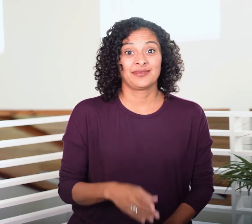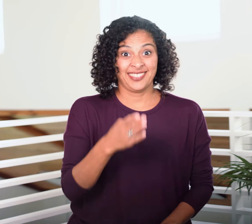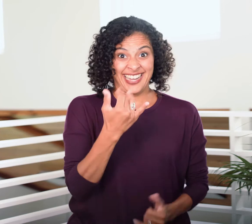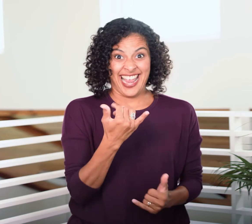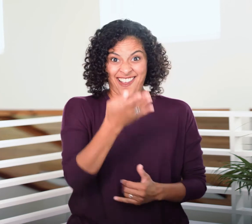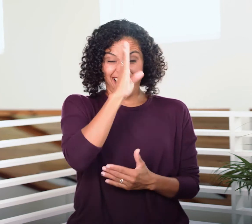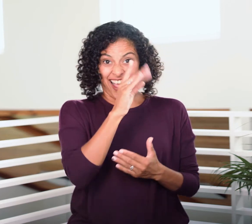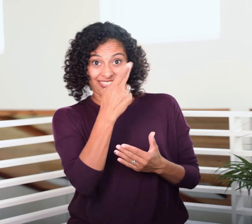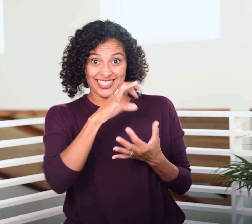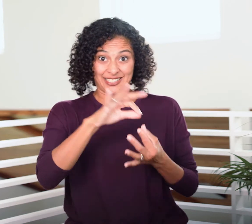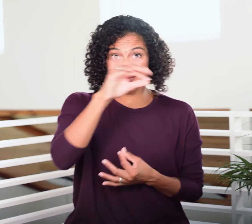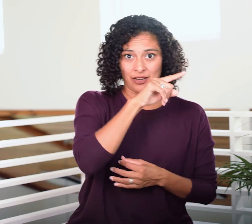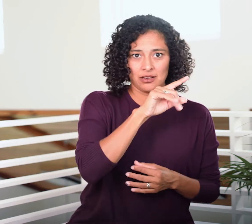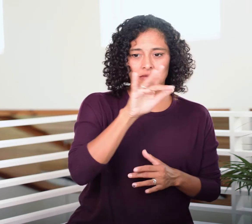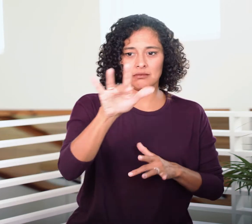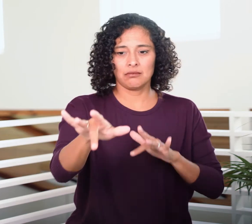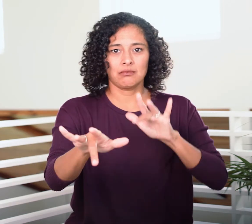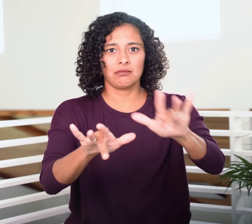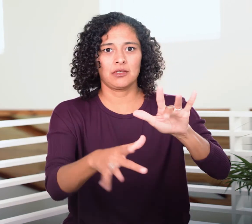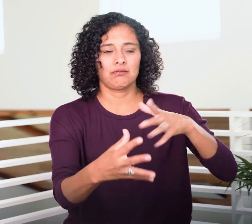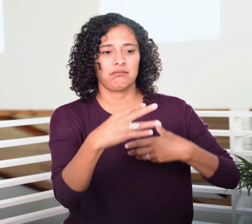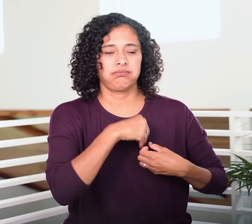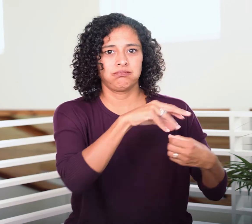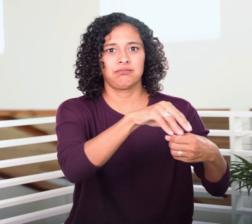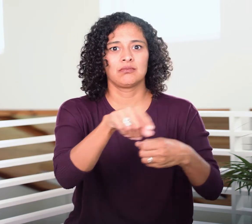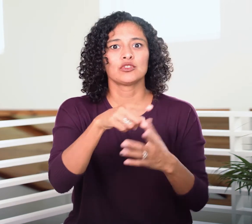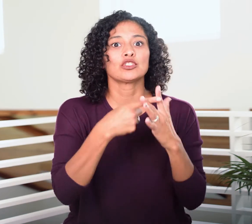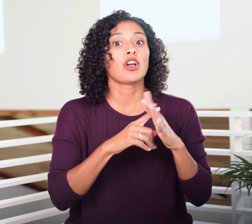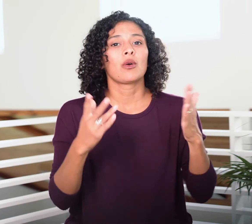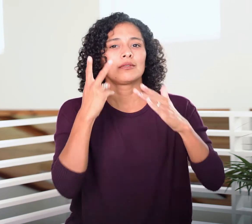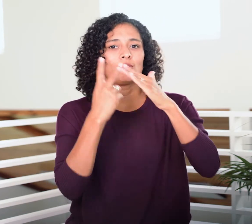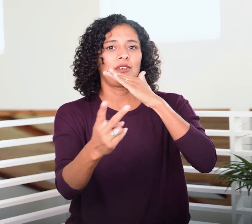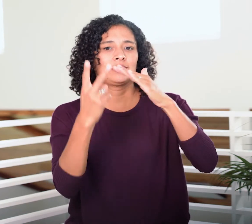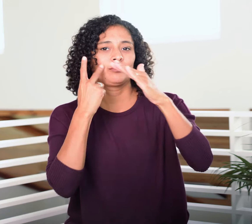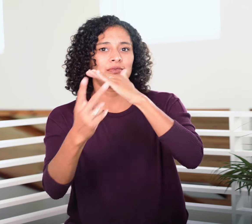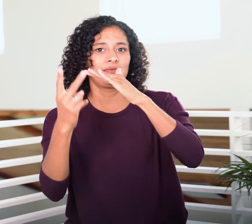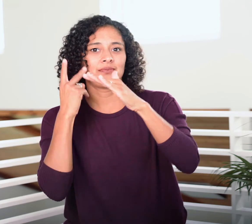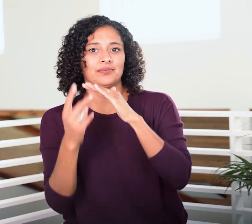When God the Spirit moves among them, they prophesy.